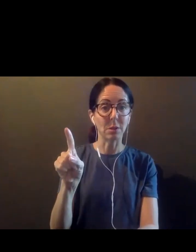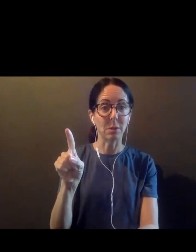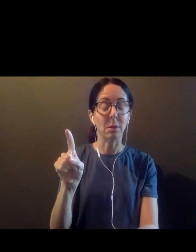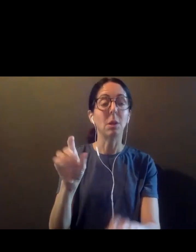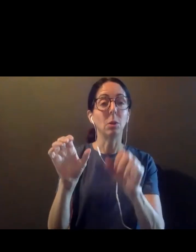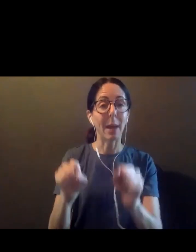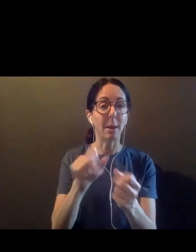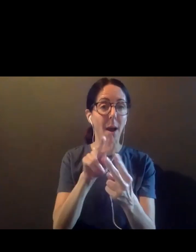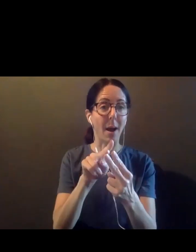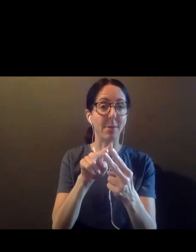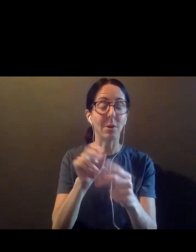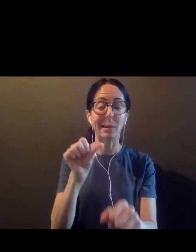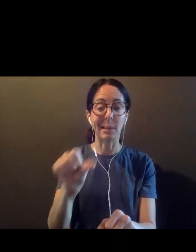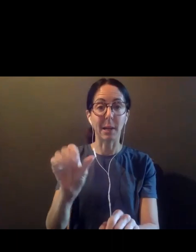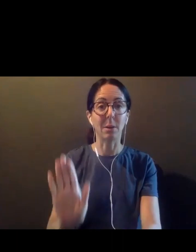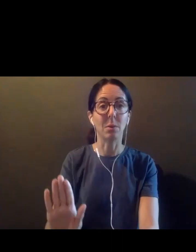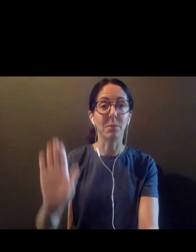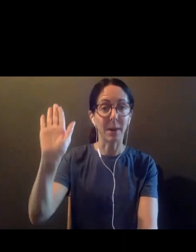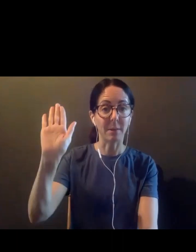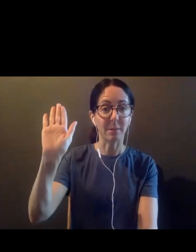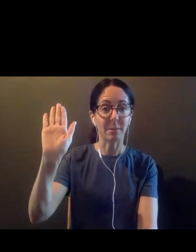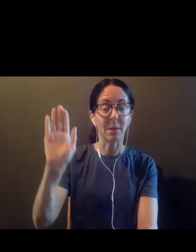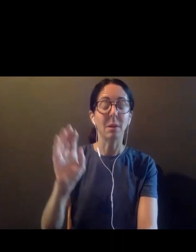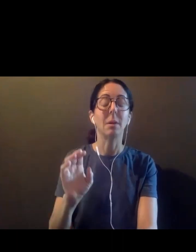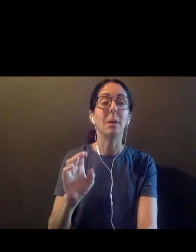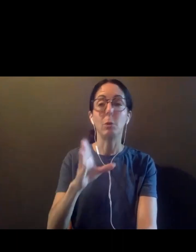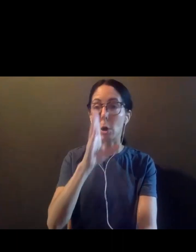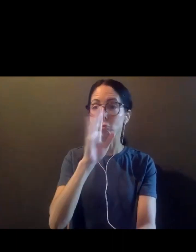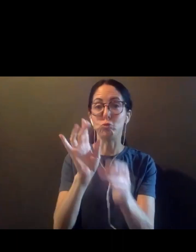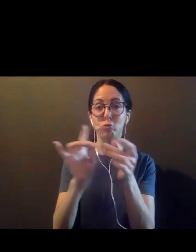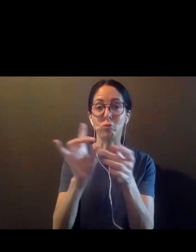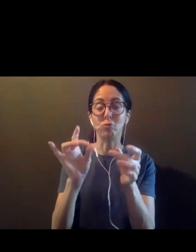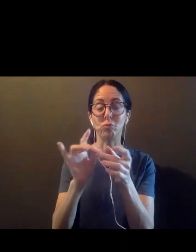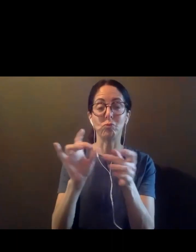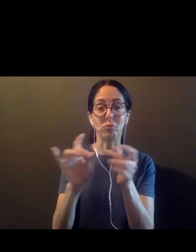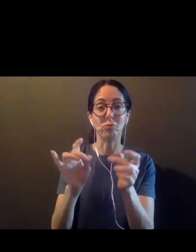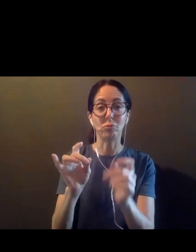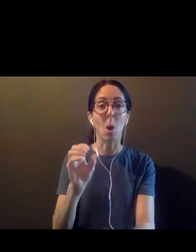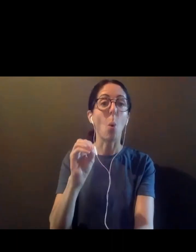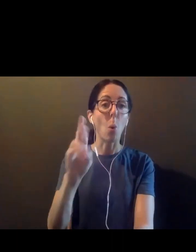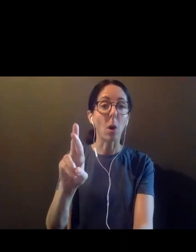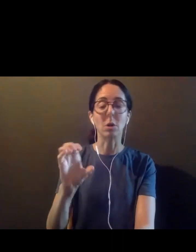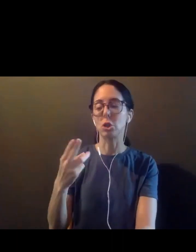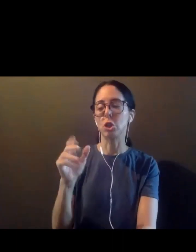hand if you want to speak directly, you are free to turn on your microphone.